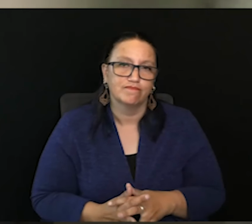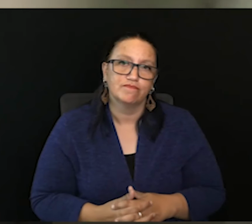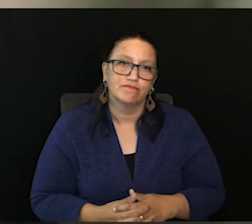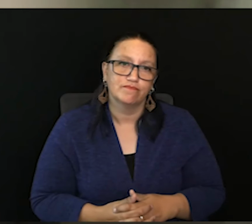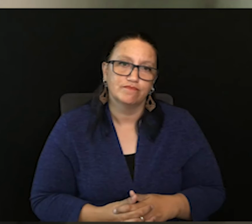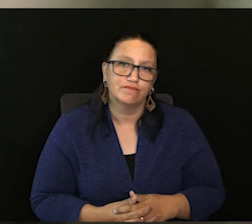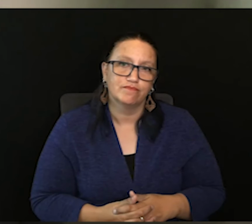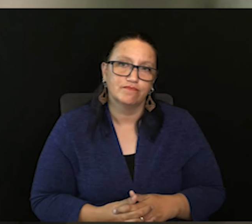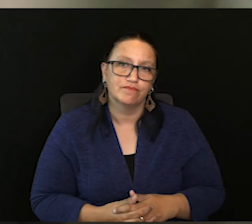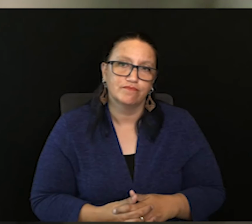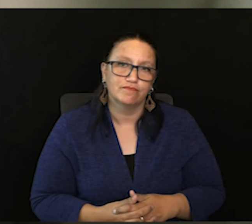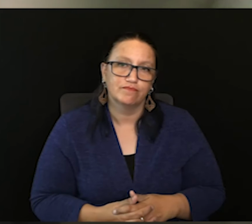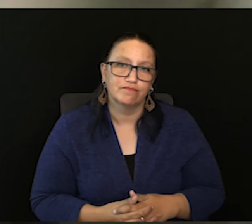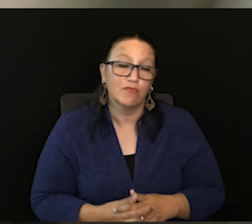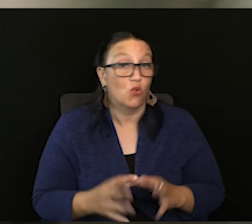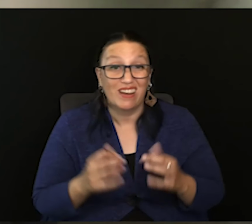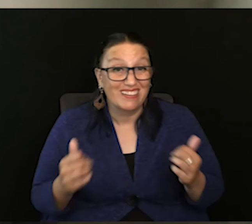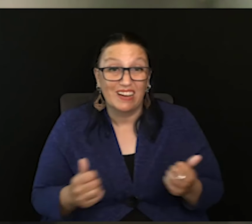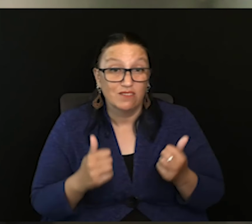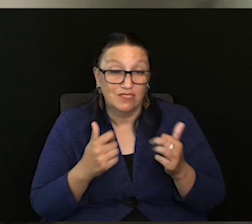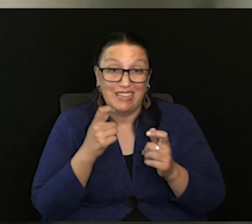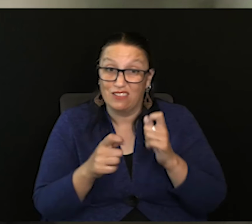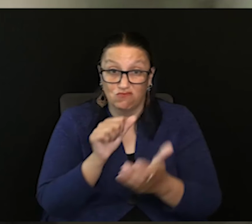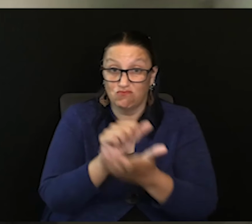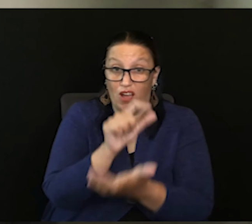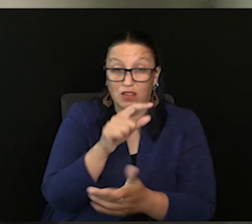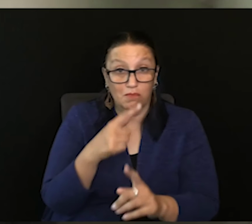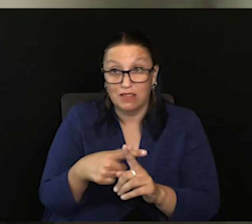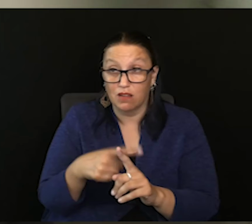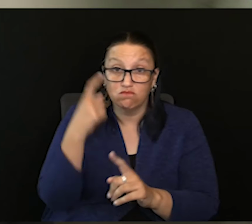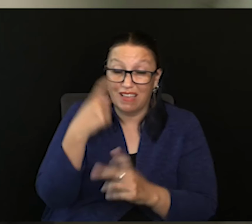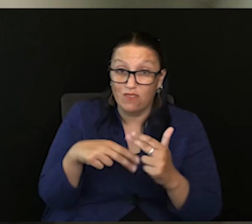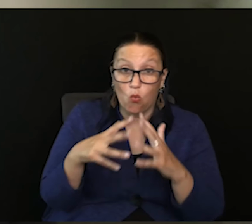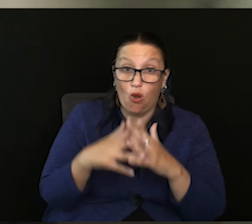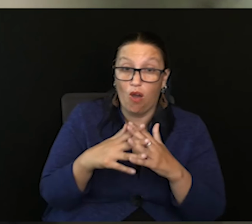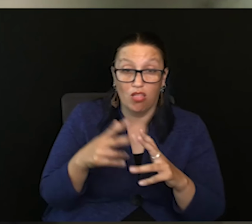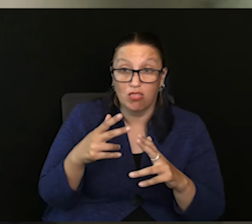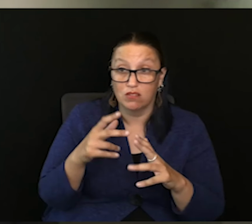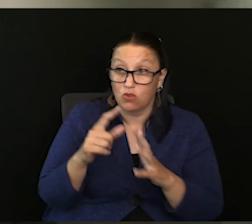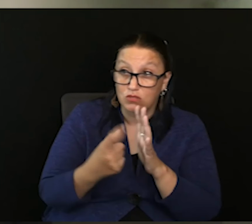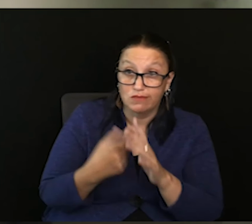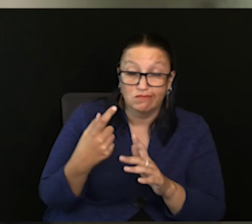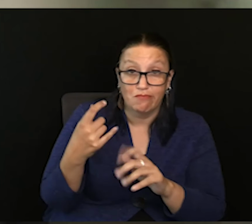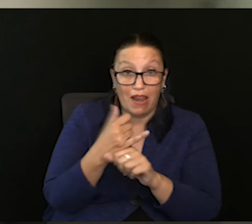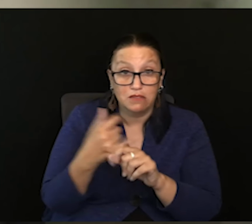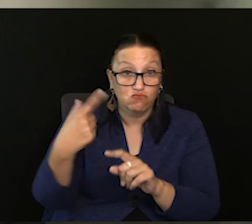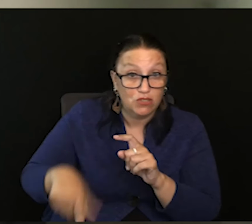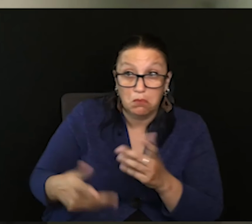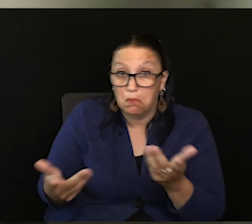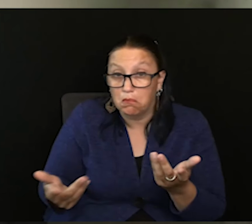discuss in terms of the availability and the medical recommendations. And one of the things, I think, that is really important here